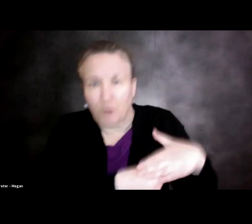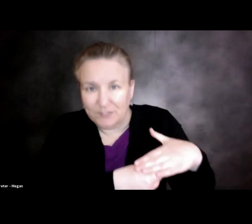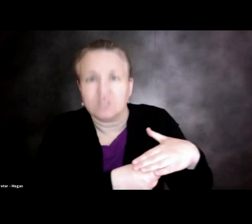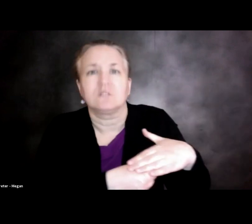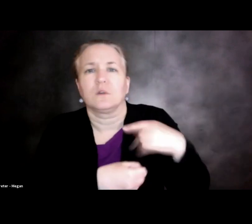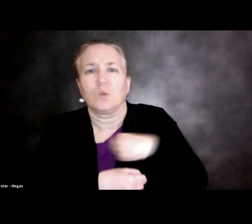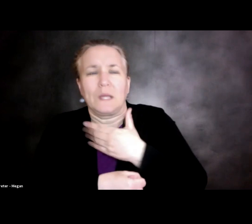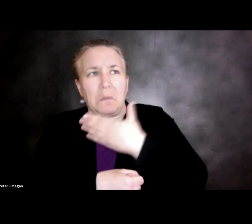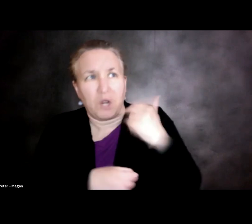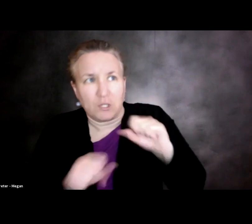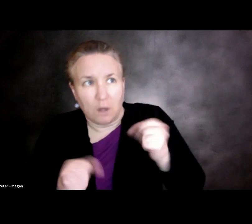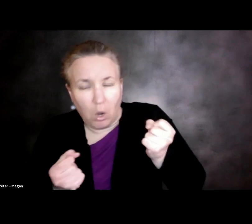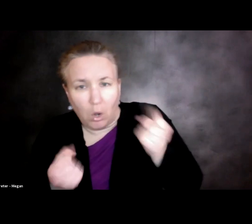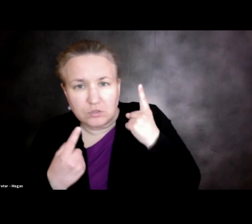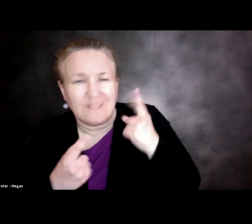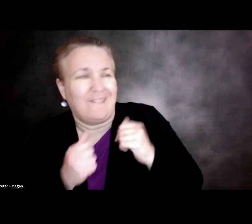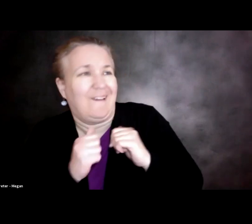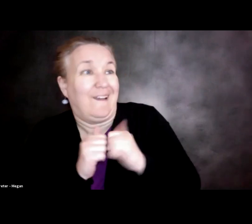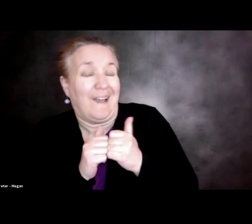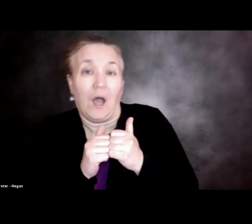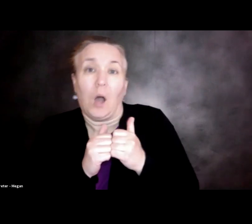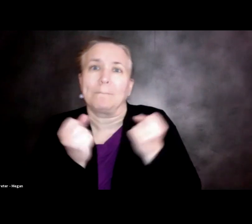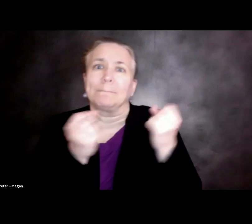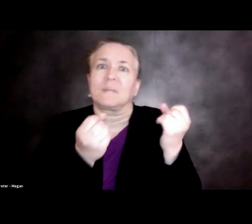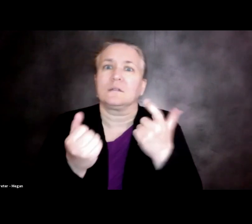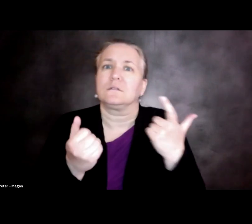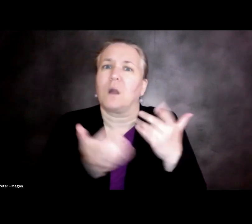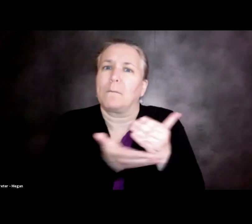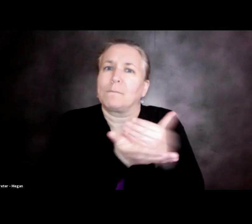glean how multiply marginalized youth, particularly